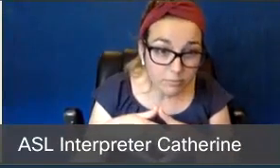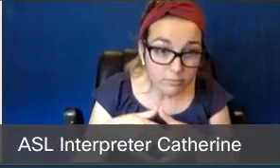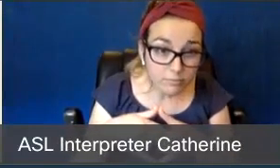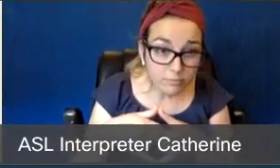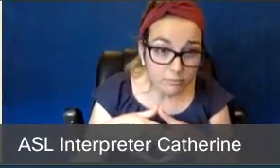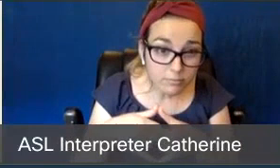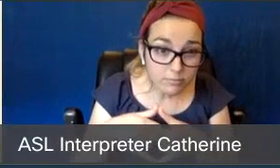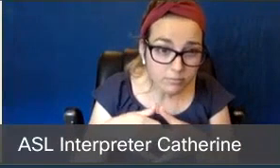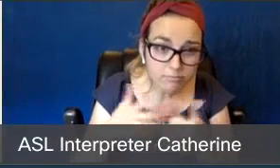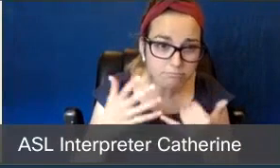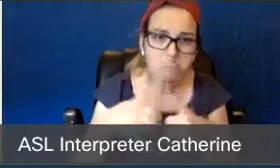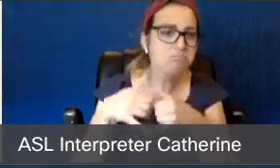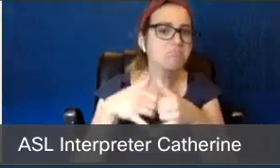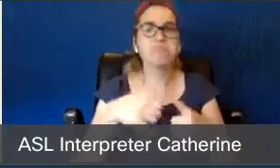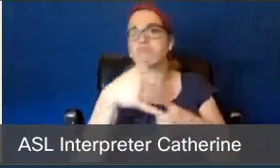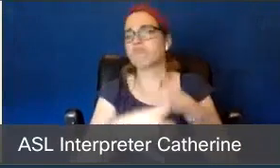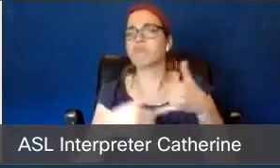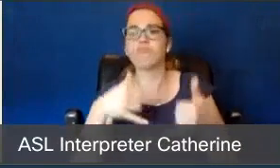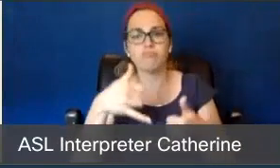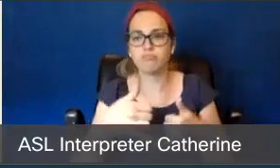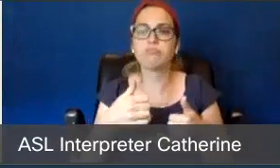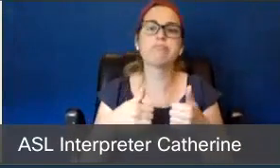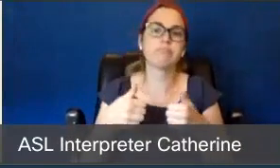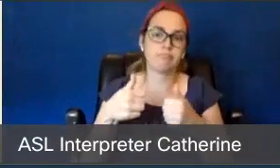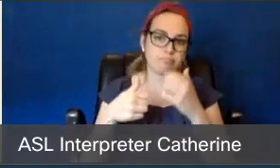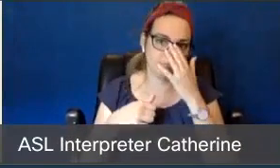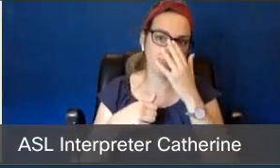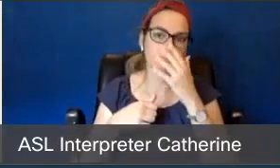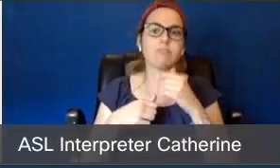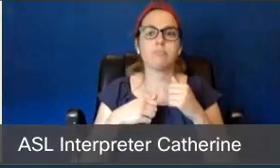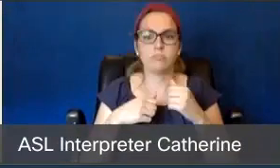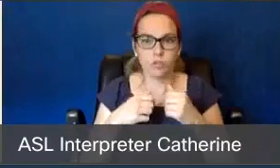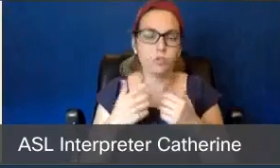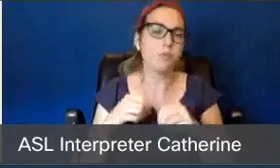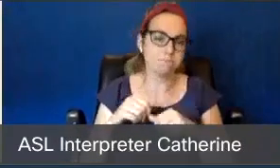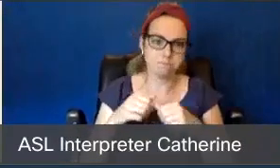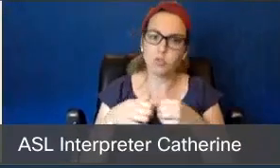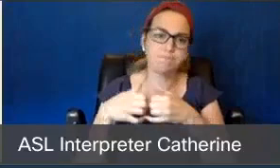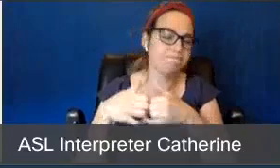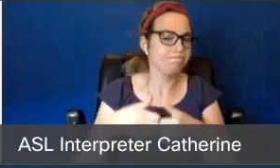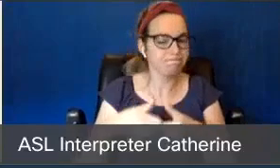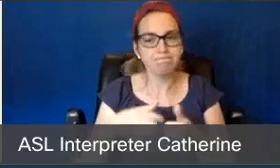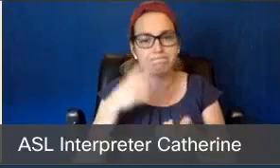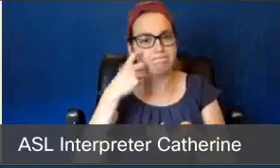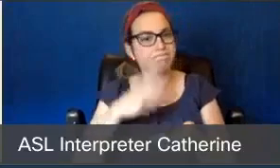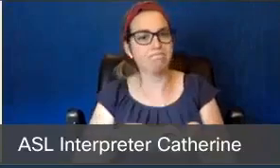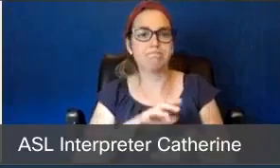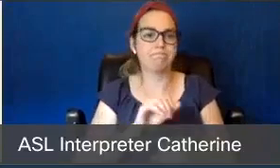So thank you also Judge Hannah for joining us today. So we see that the poll results are in